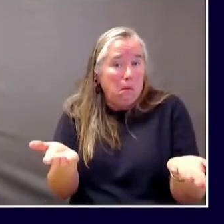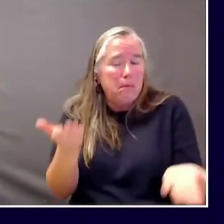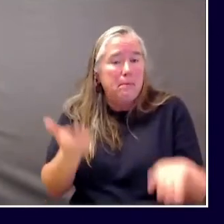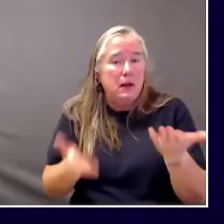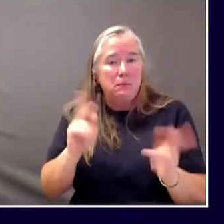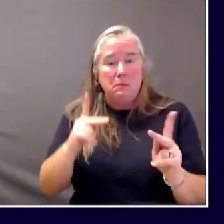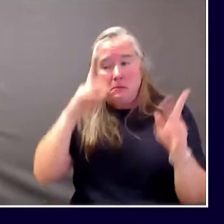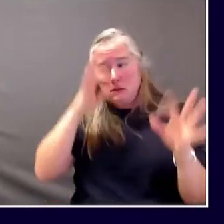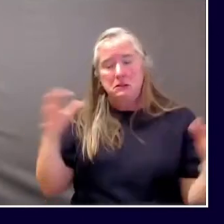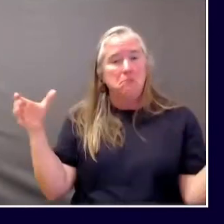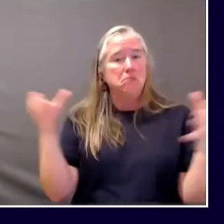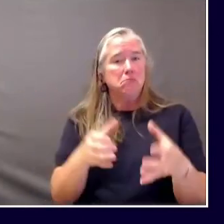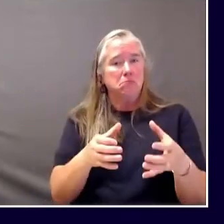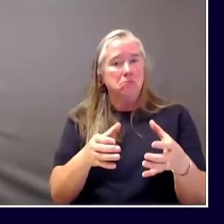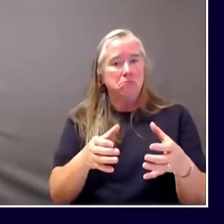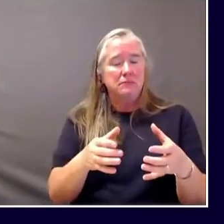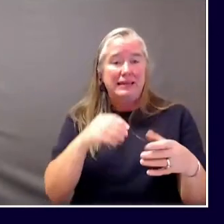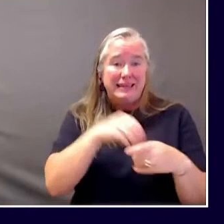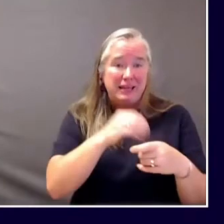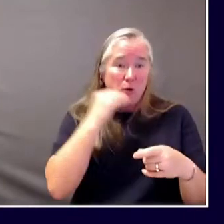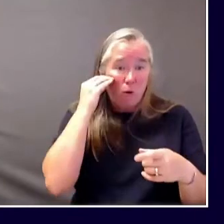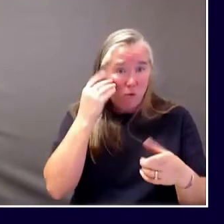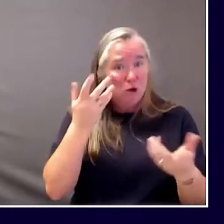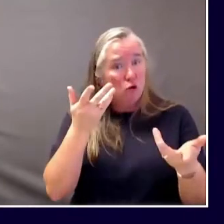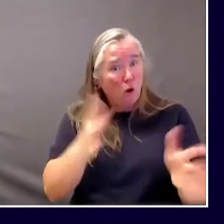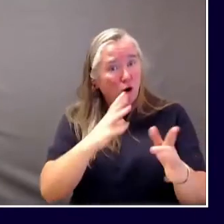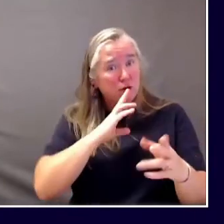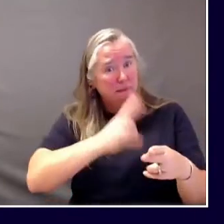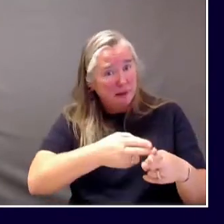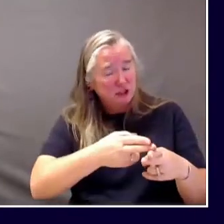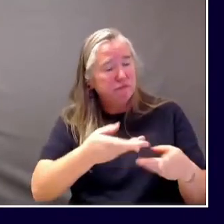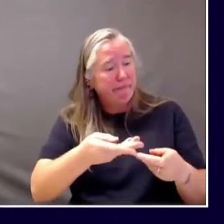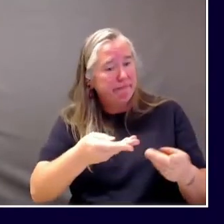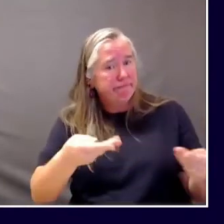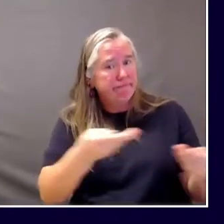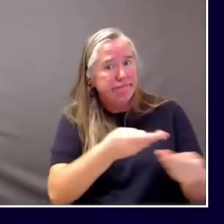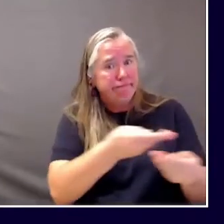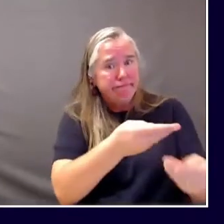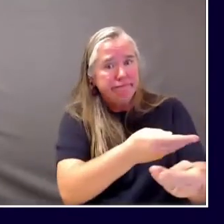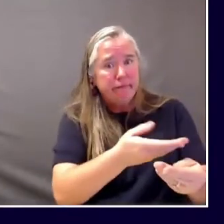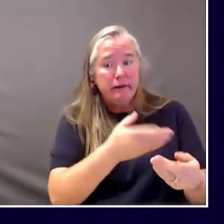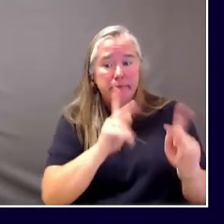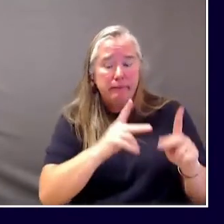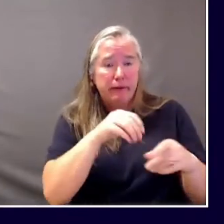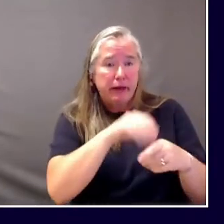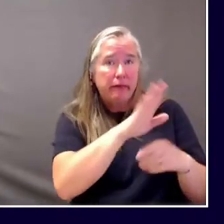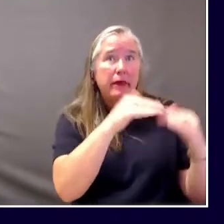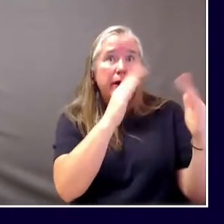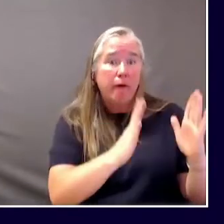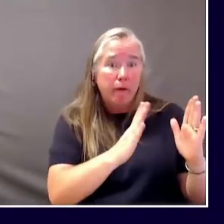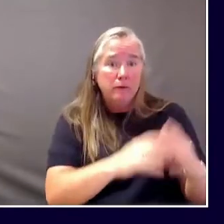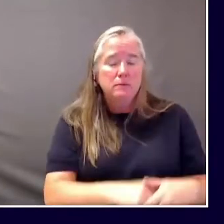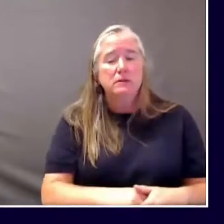and those home settings reset to starting to occur any specific